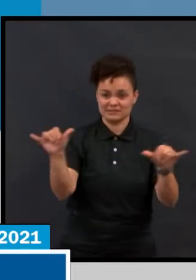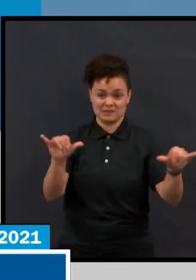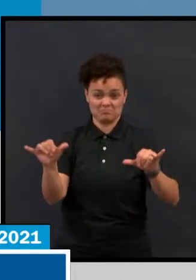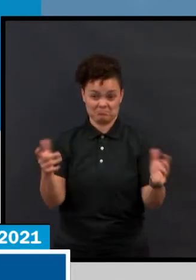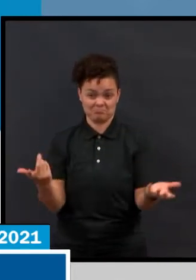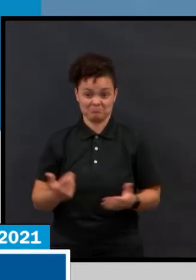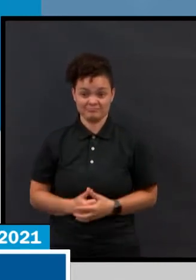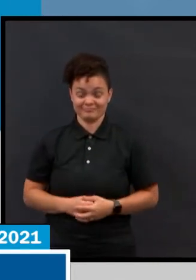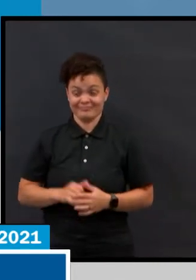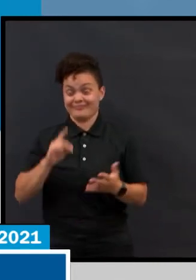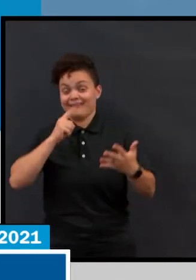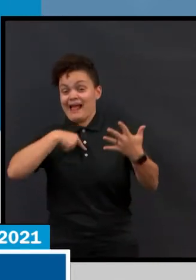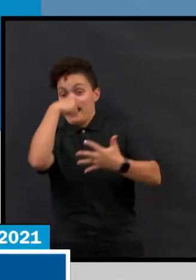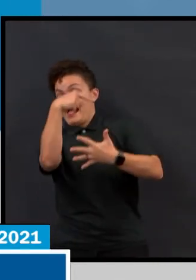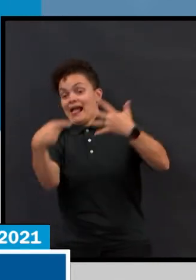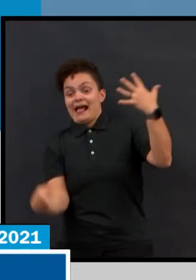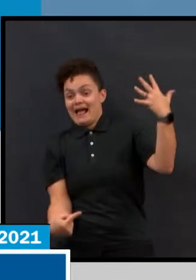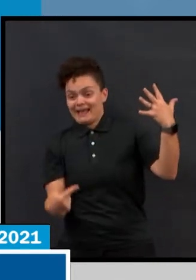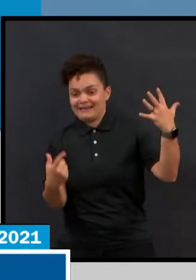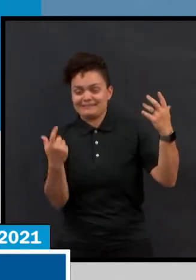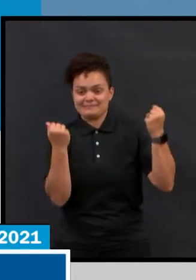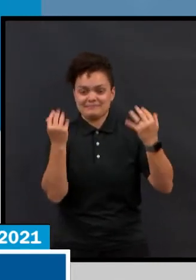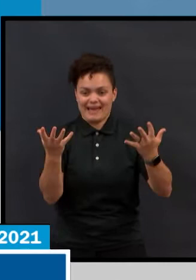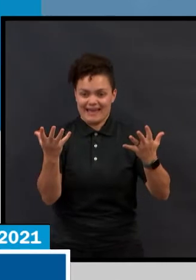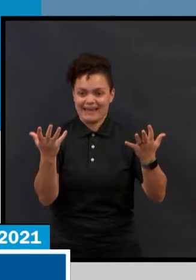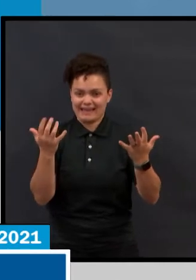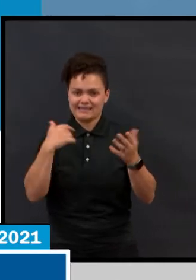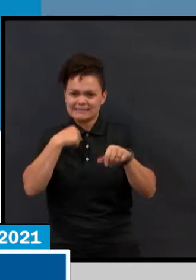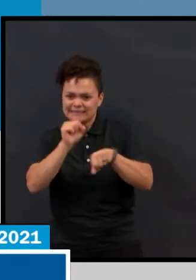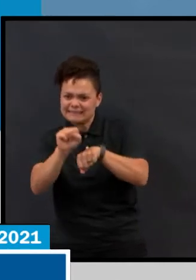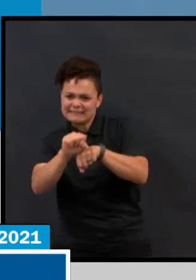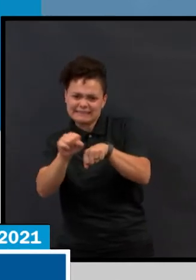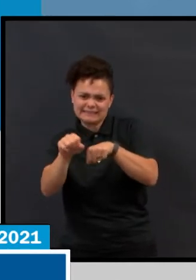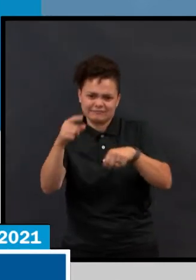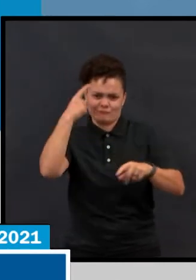on and making denver innovative we're going to get going with this we got some great uh